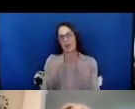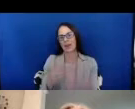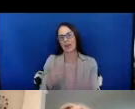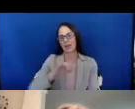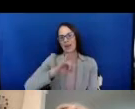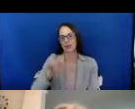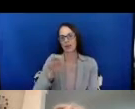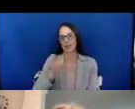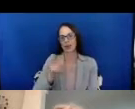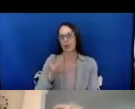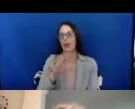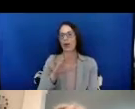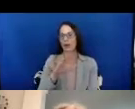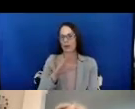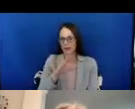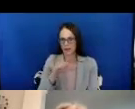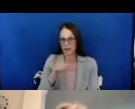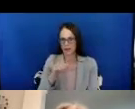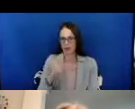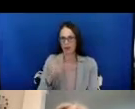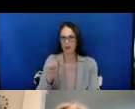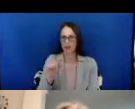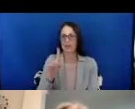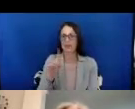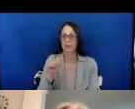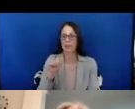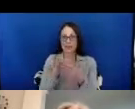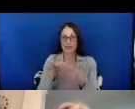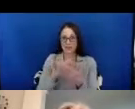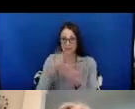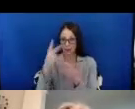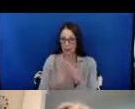and the Georgetown's Disability Studies program my co presenters.